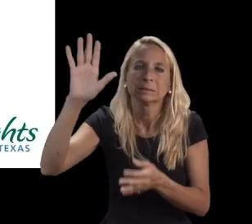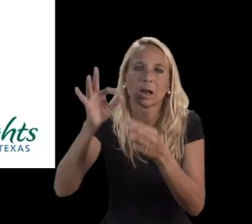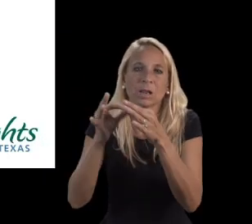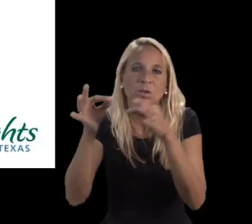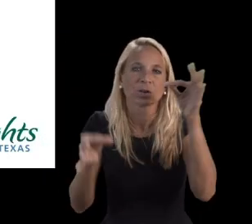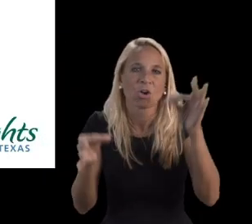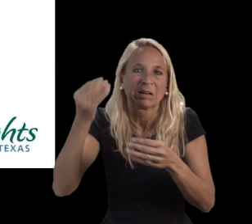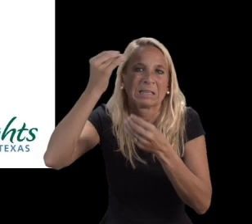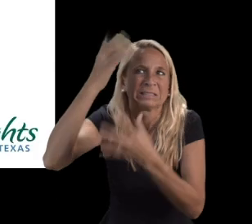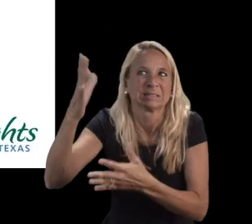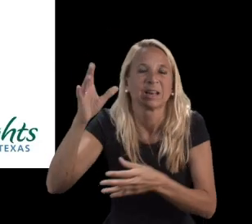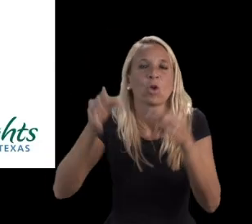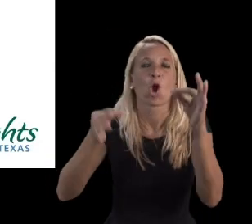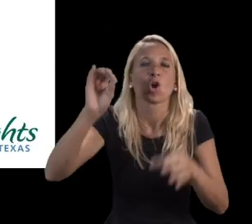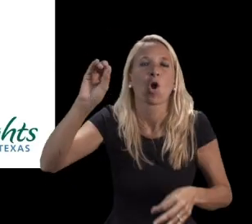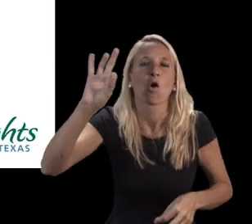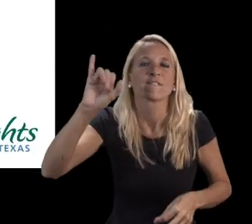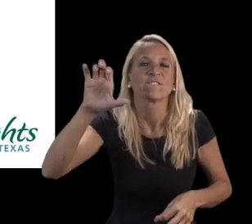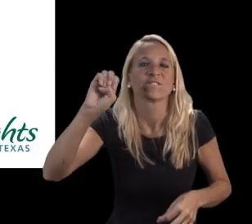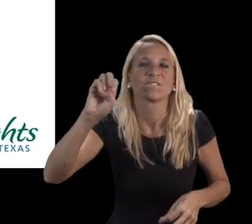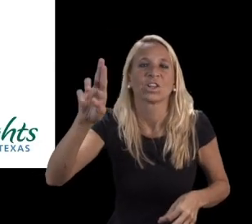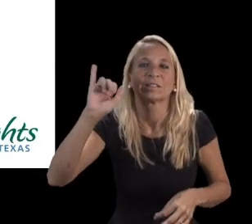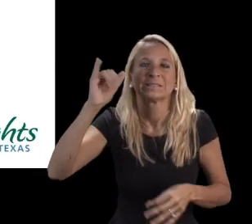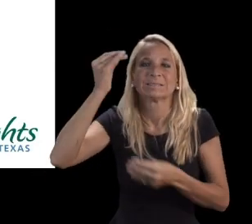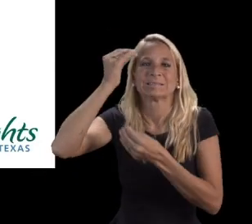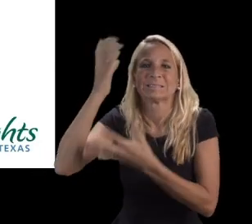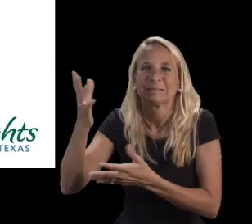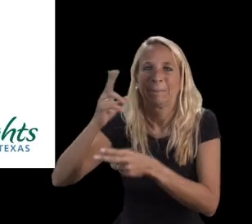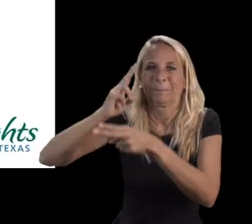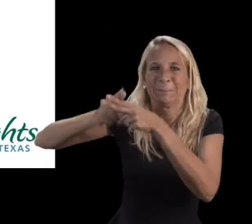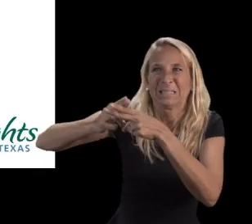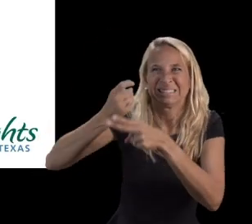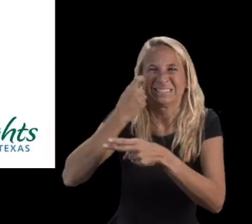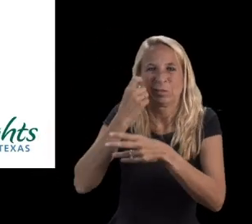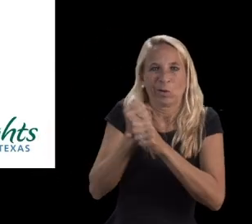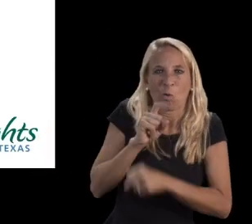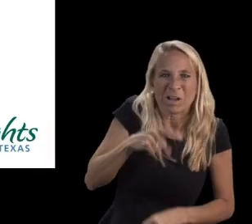officer know, you know, hearing officer so-and-so, I also want to mention I received this order,